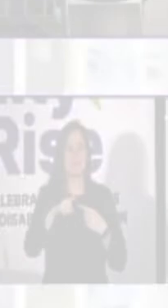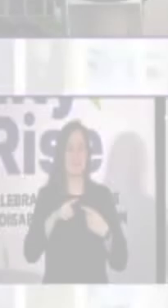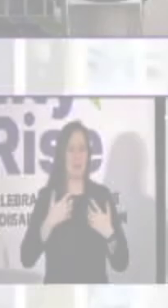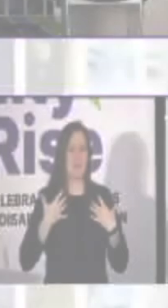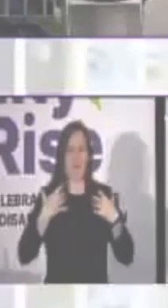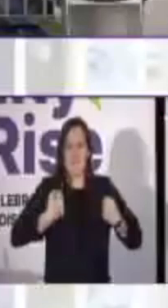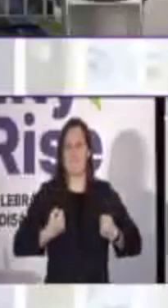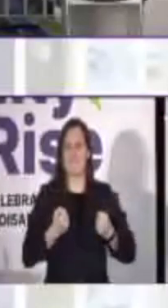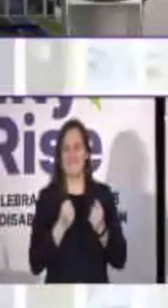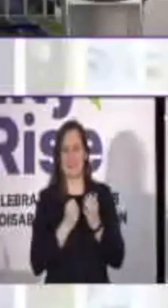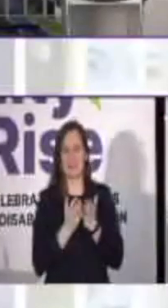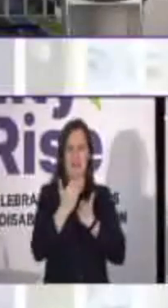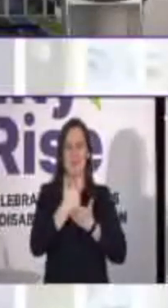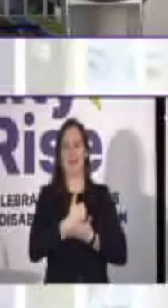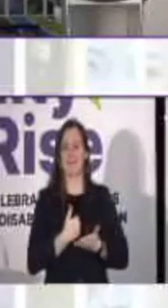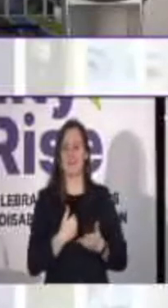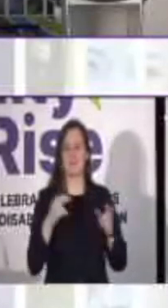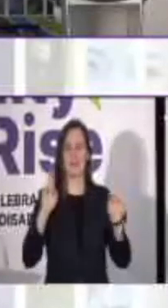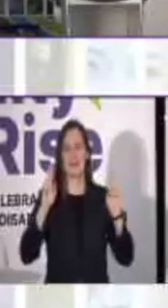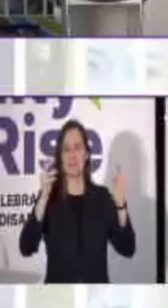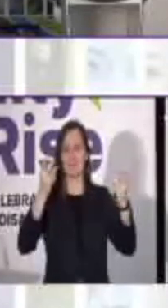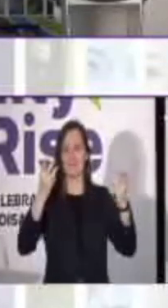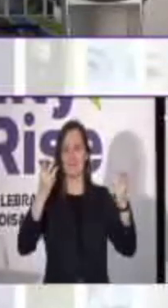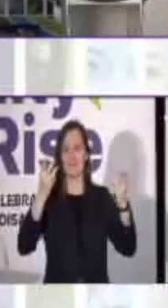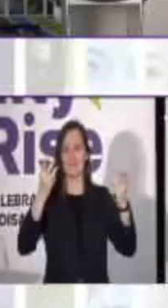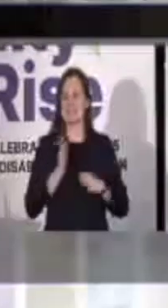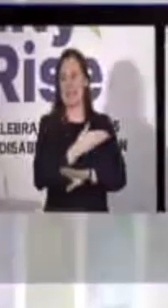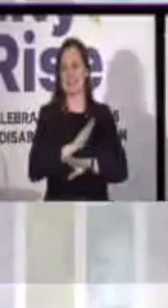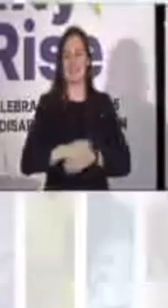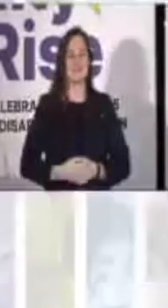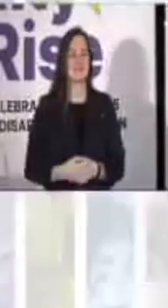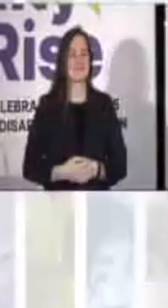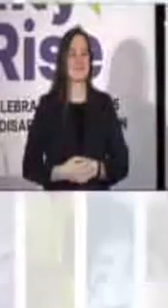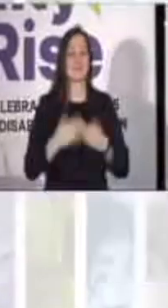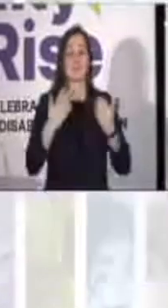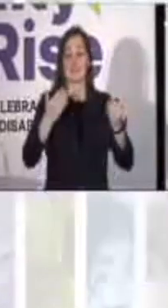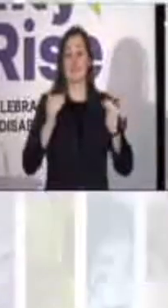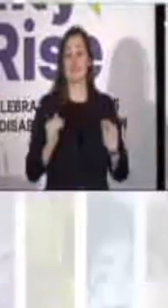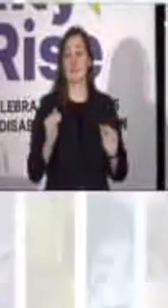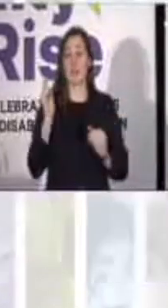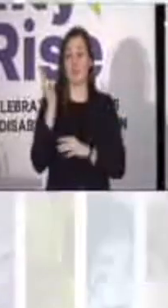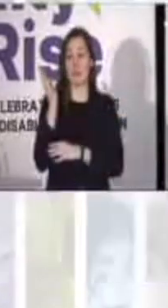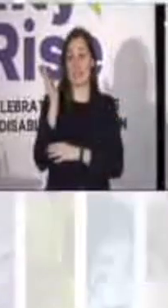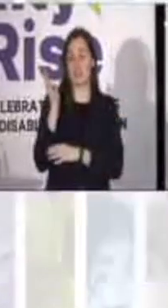OUR NEXT PRESENTATION IS BY, I AM GOING TO APOLOGIZE IN ADVANCE,